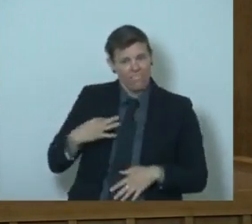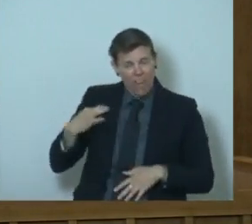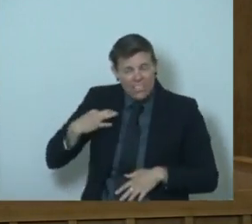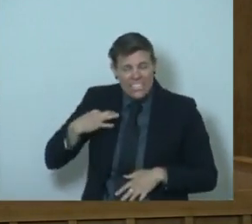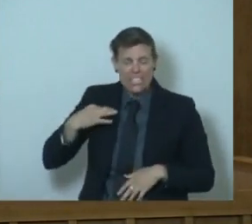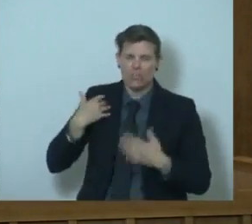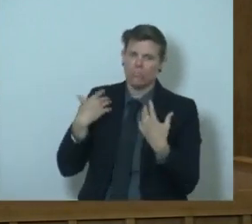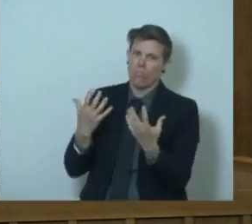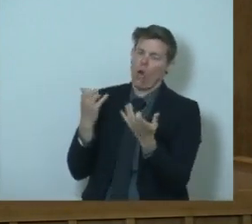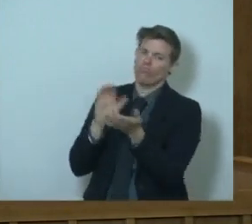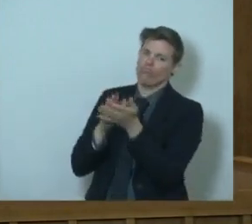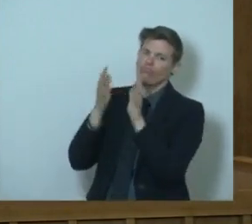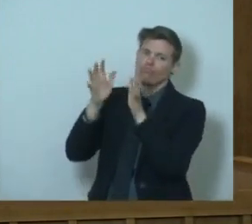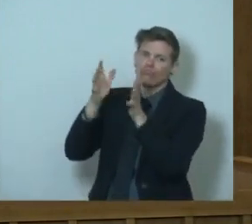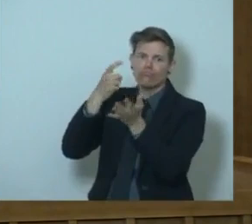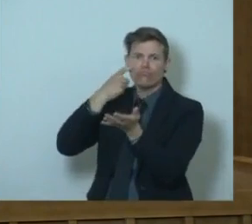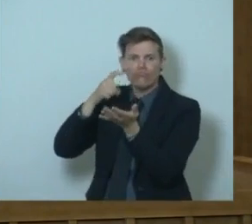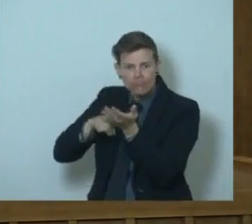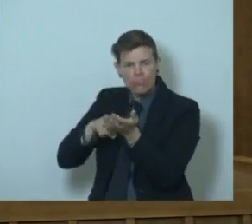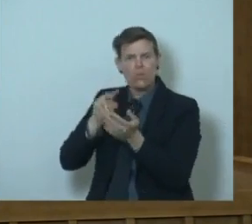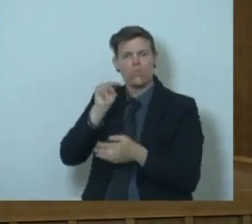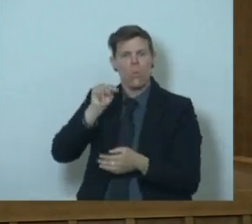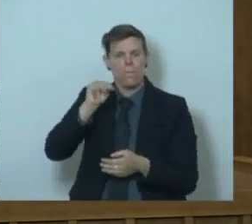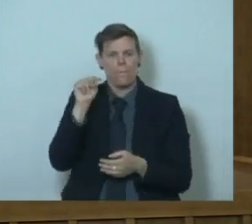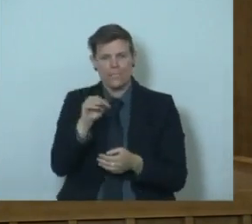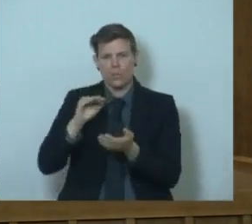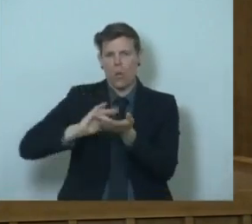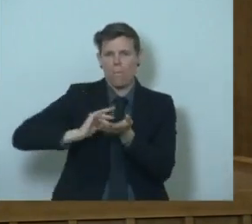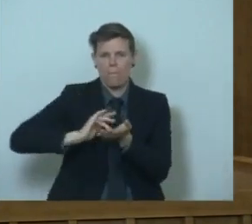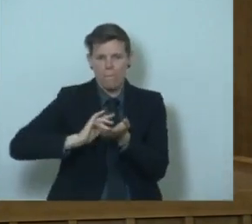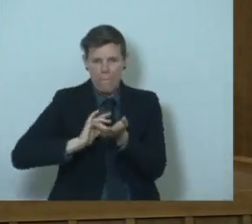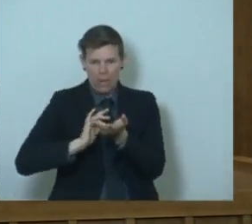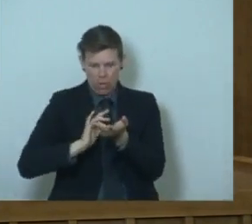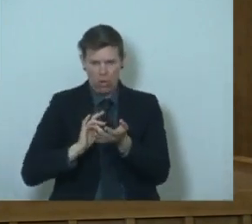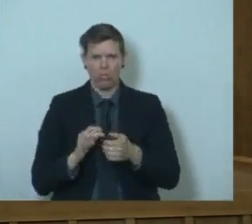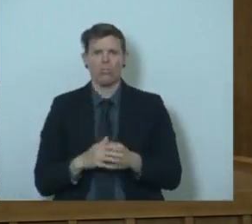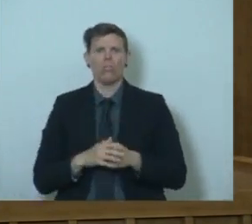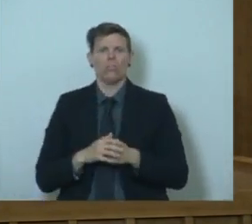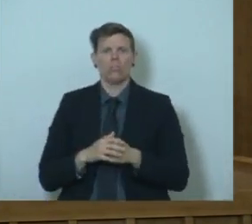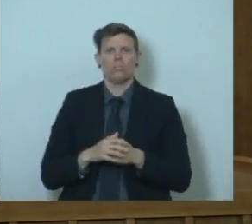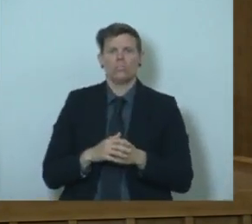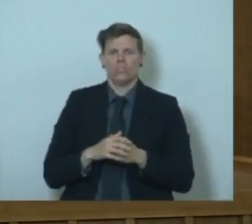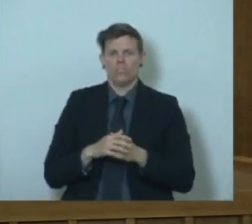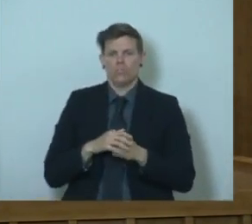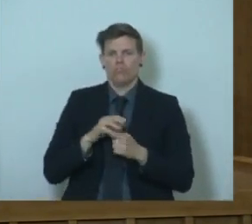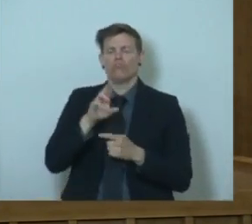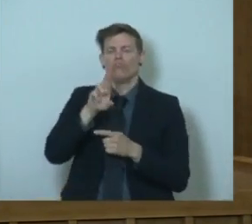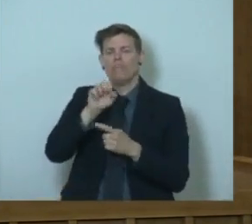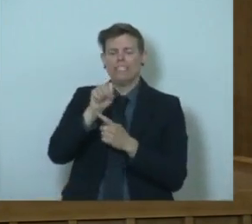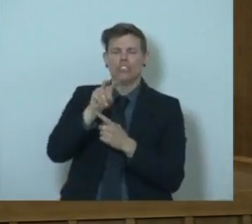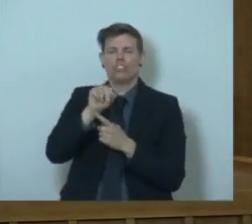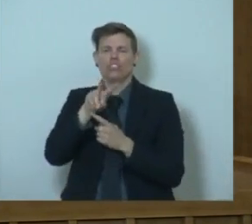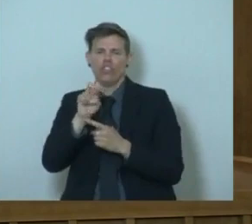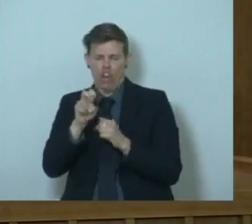MANY OF THEM ARE VOLUNTEERS. I WANT TO SPECIFICALLY RECOGNIZE THE MEDICAL RESERVE CORPS.